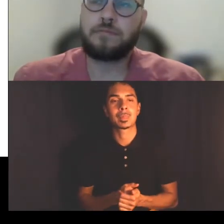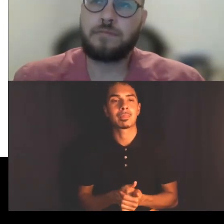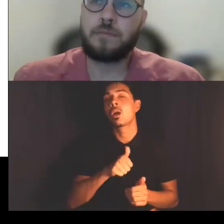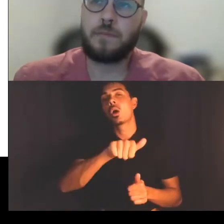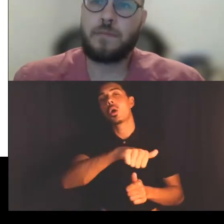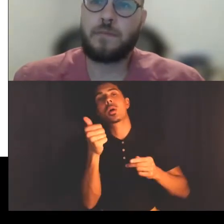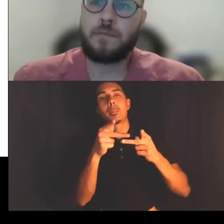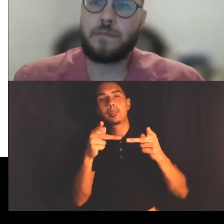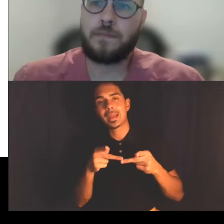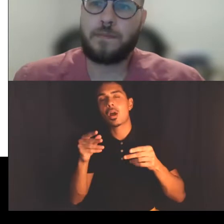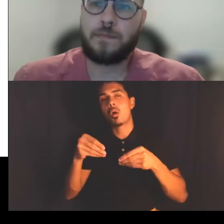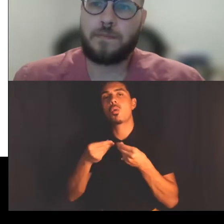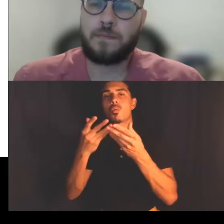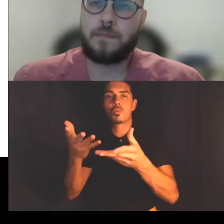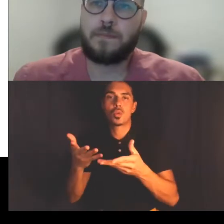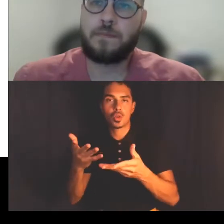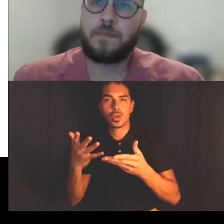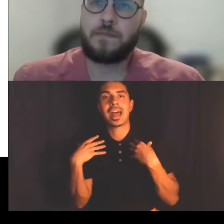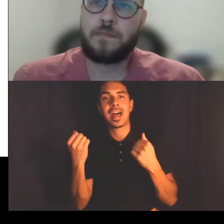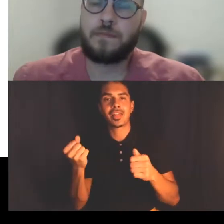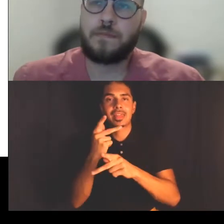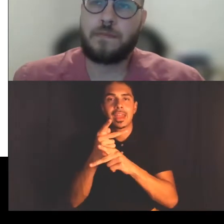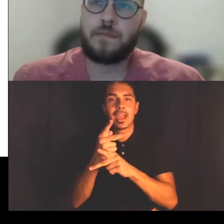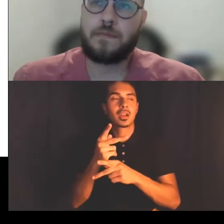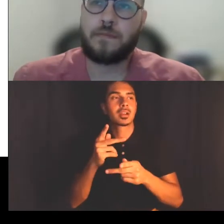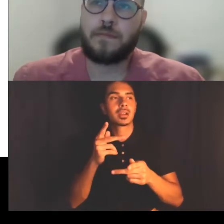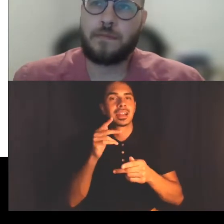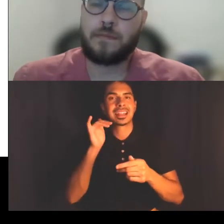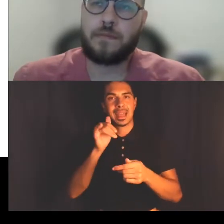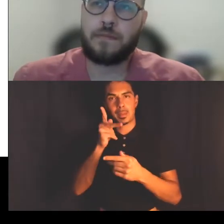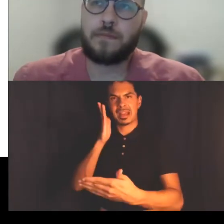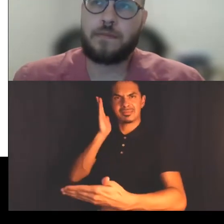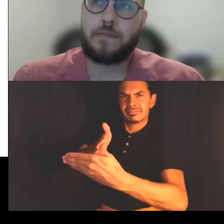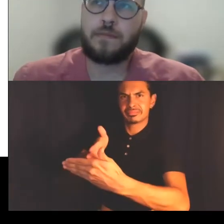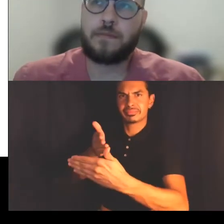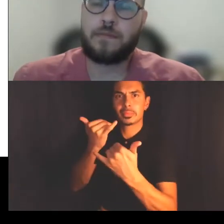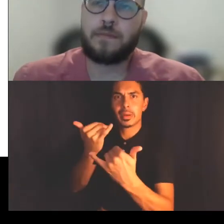that are also under attack that do trans care as well.